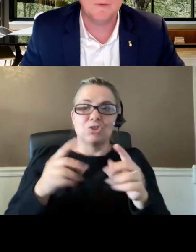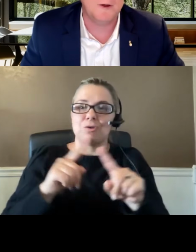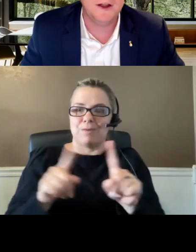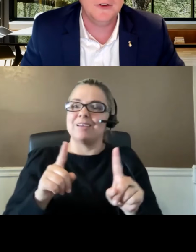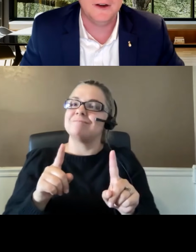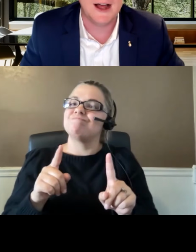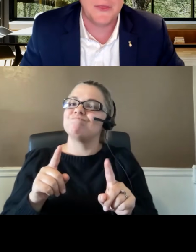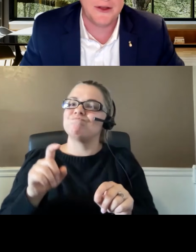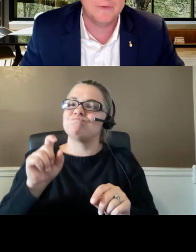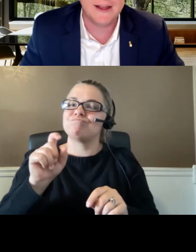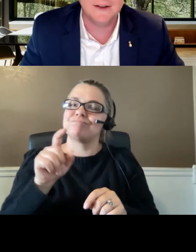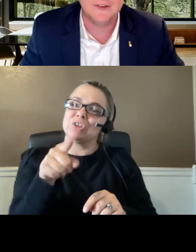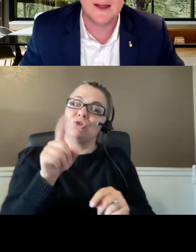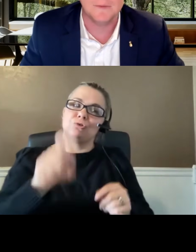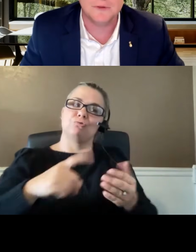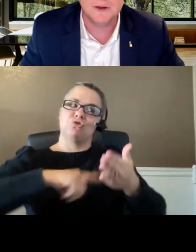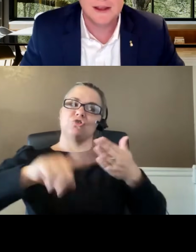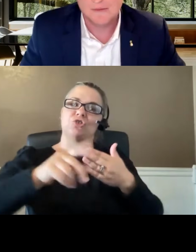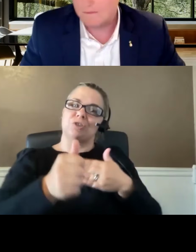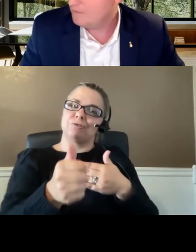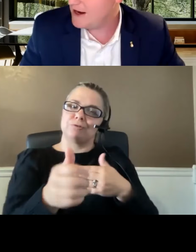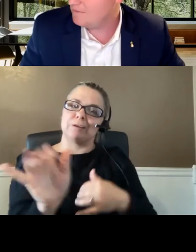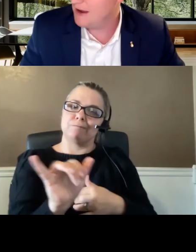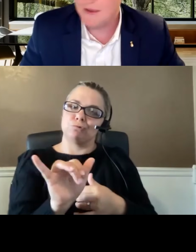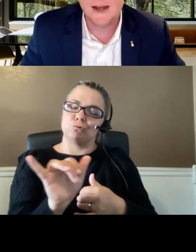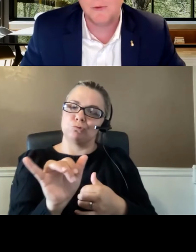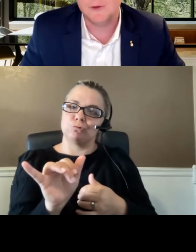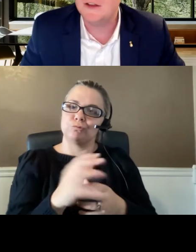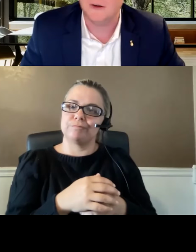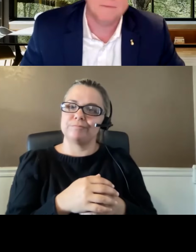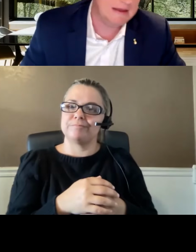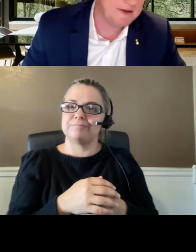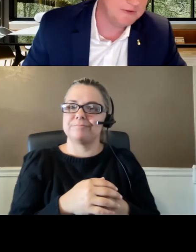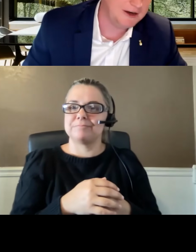get 100 on their final exams. Great, maybe they had a wonderful teacher, maybe it was